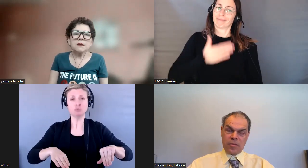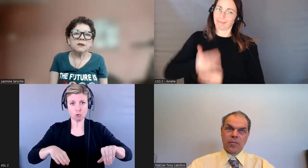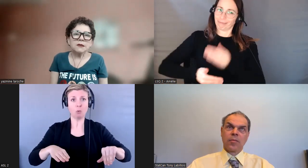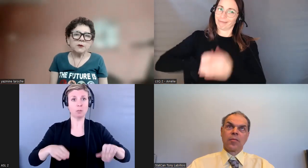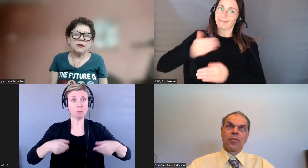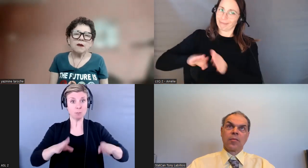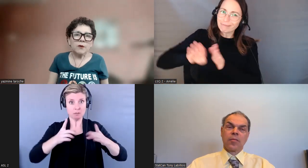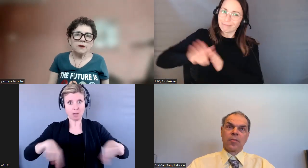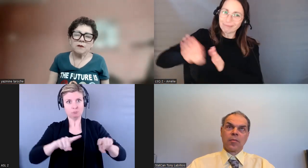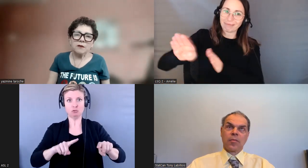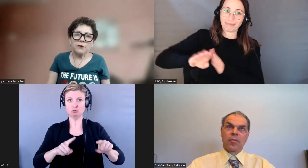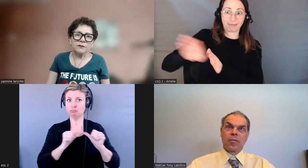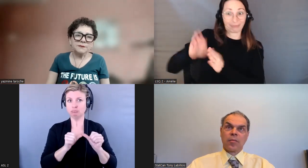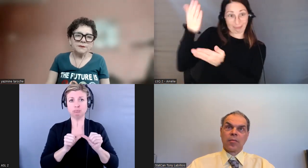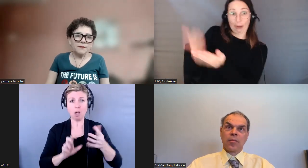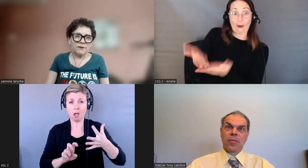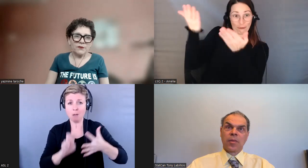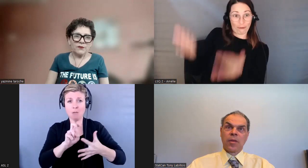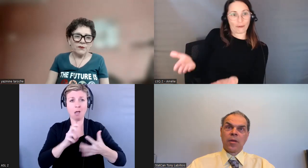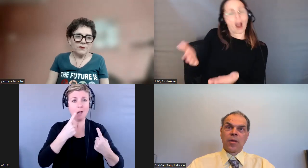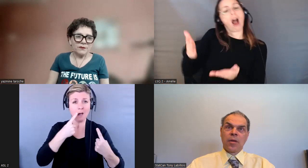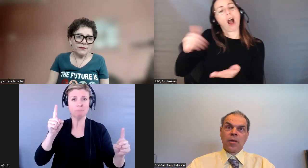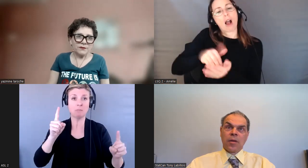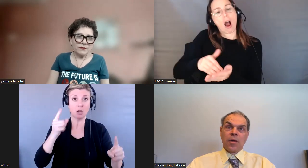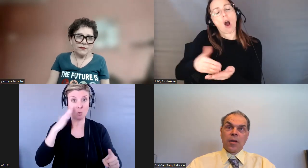there's still a really long way to go though